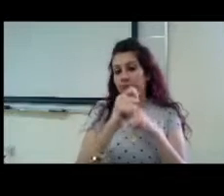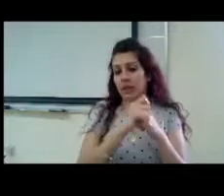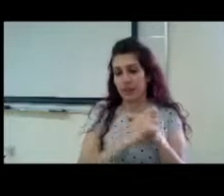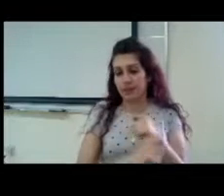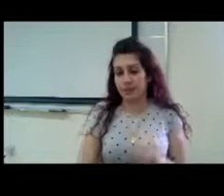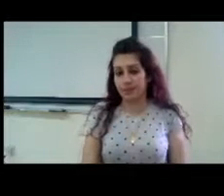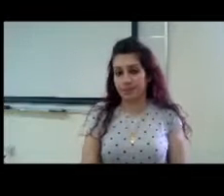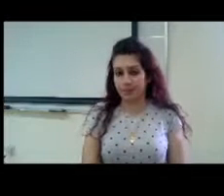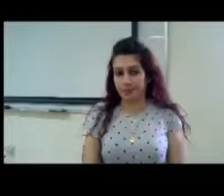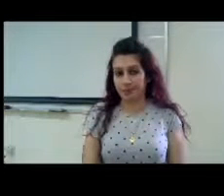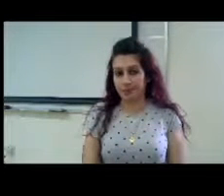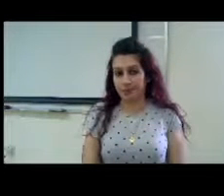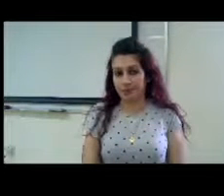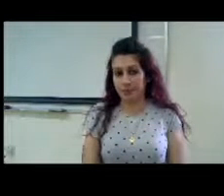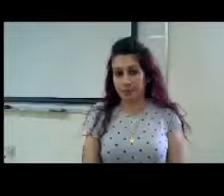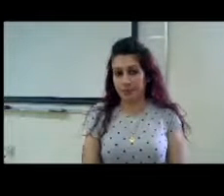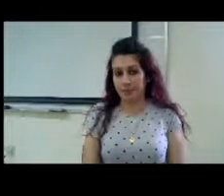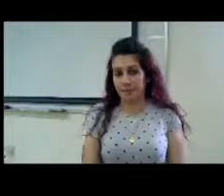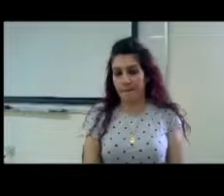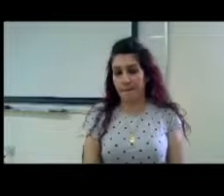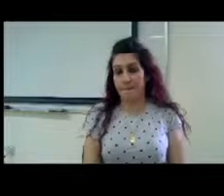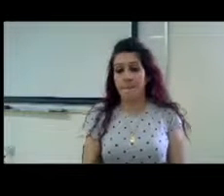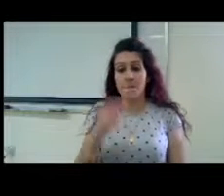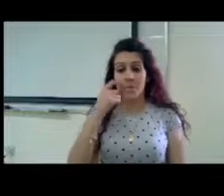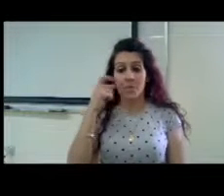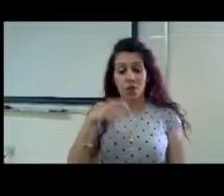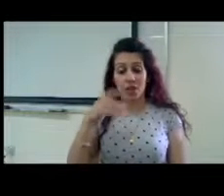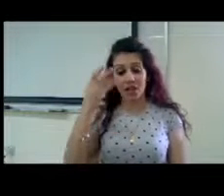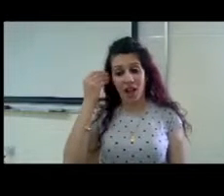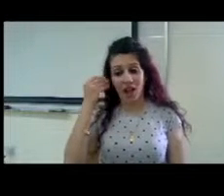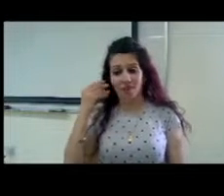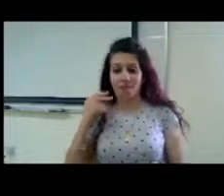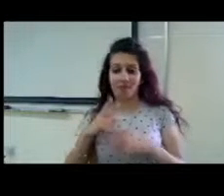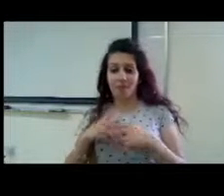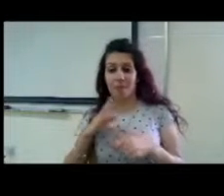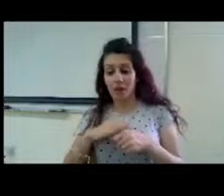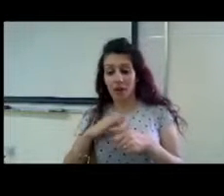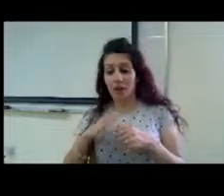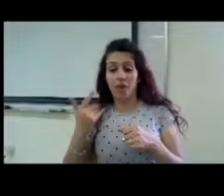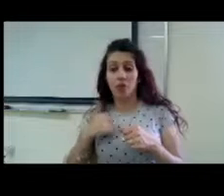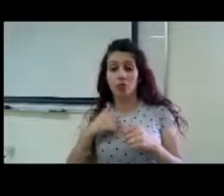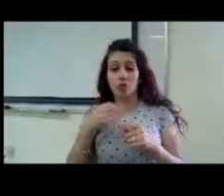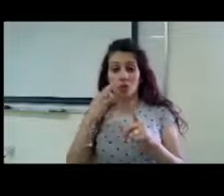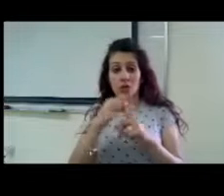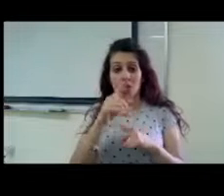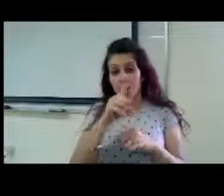easy to use resources with that support the second is support to caregivers so